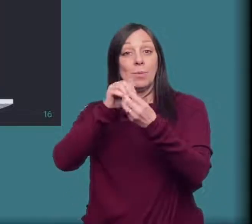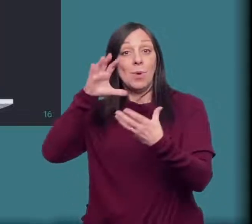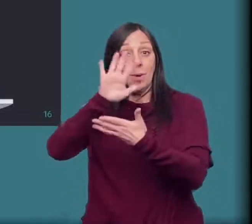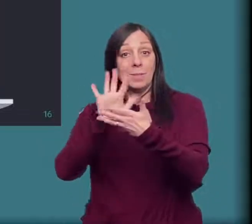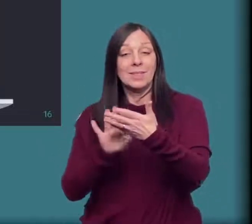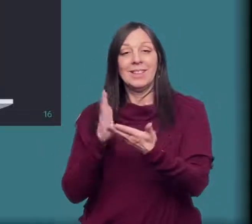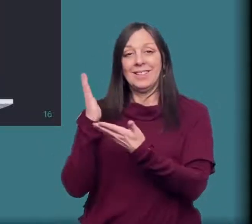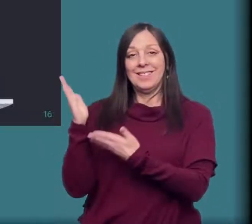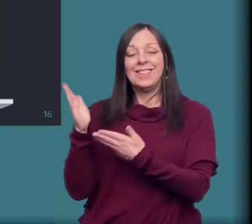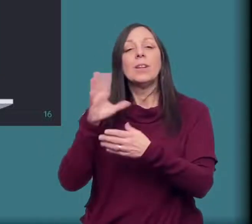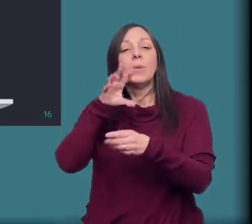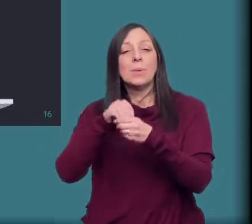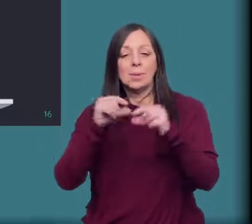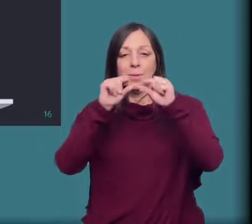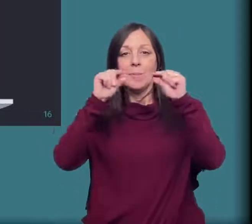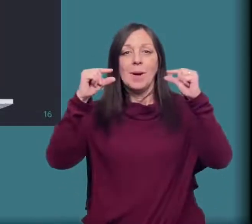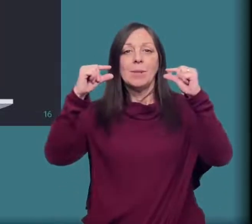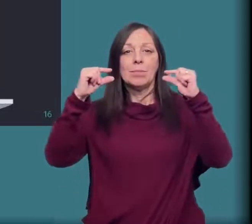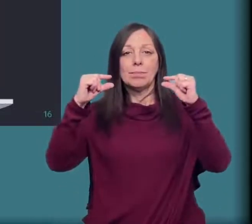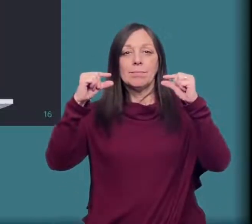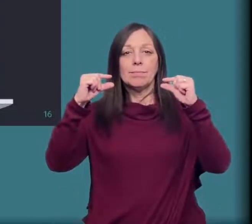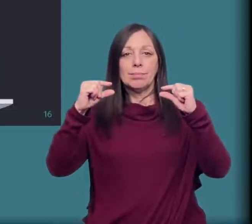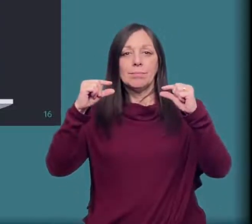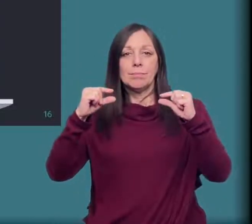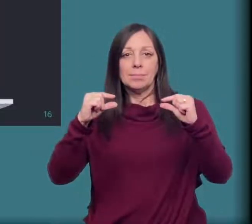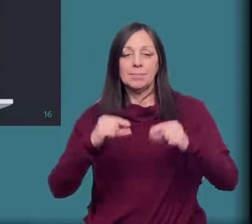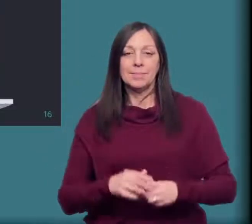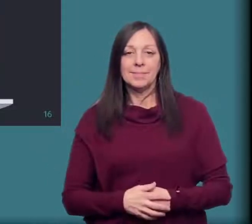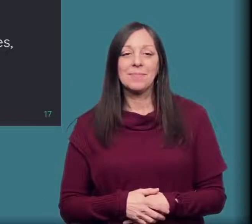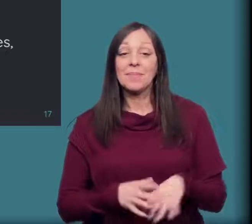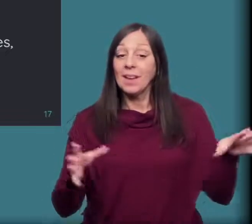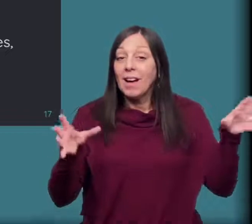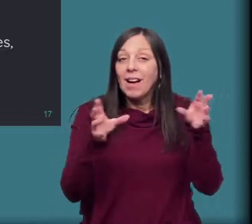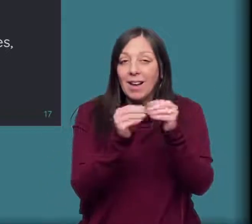of answer options.